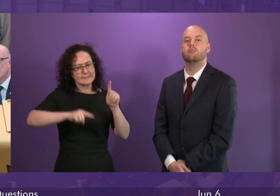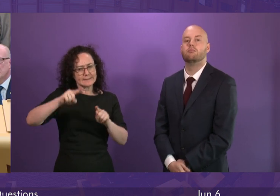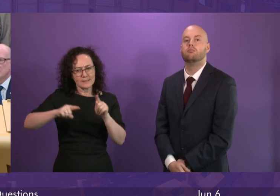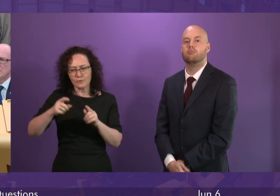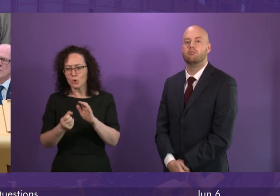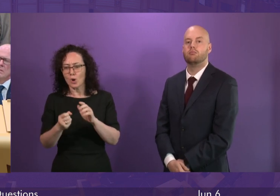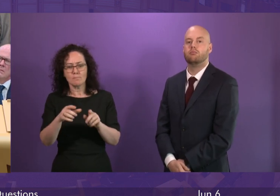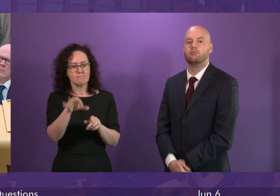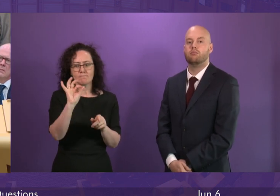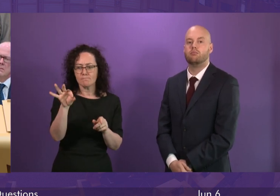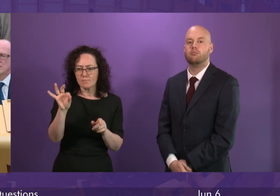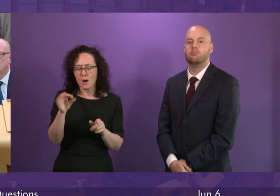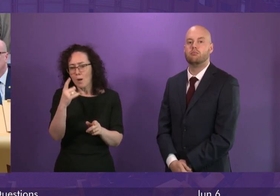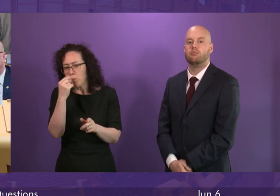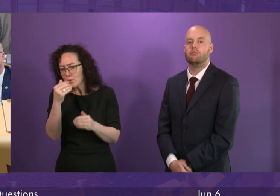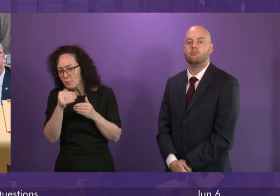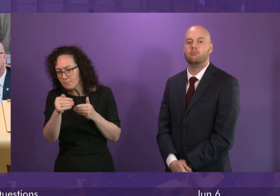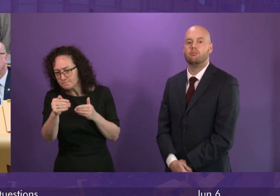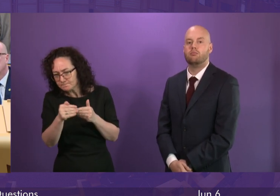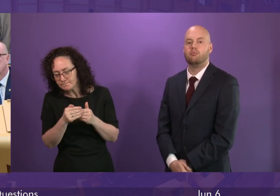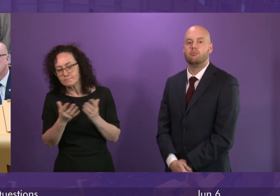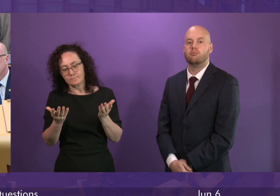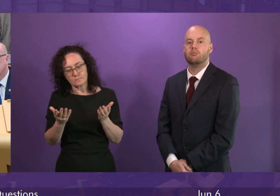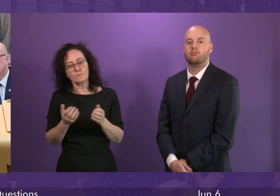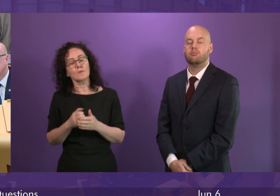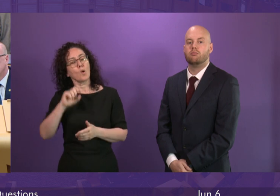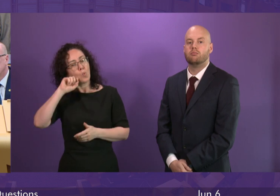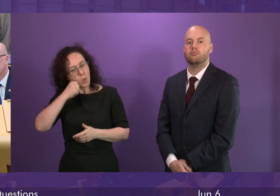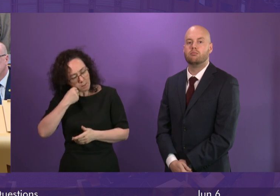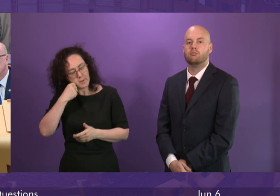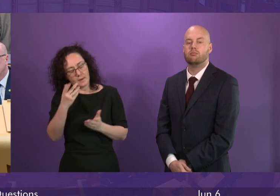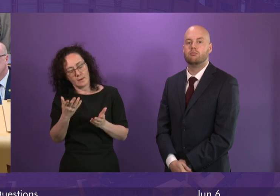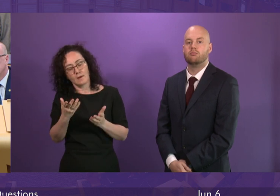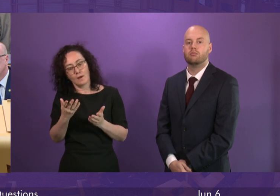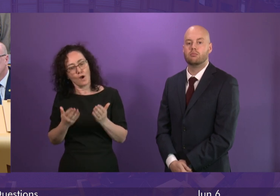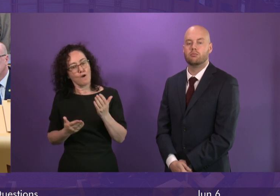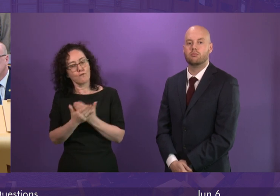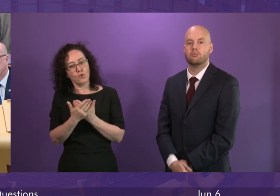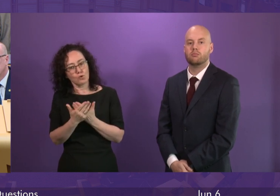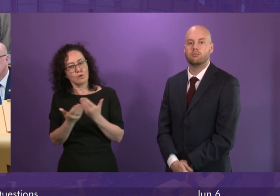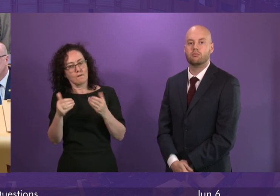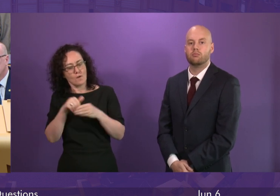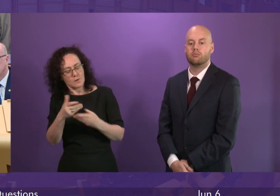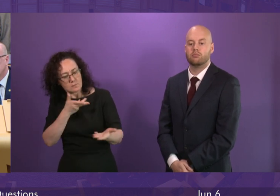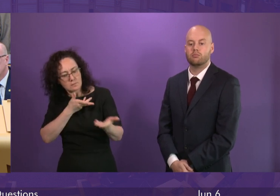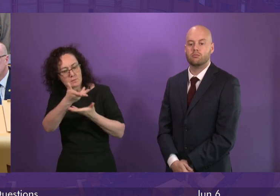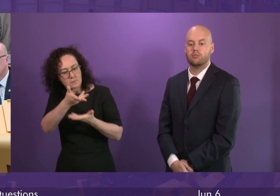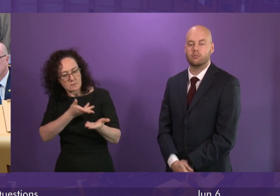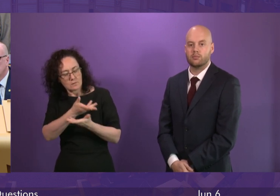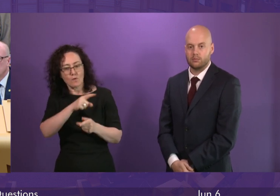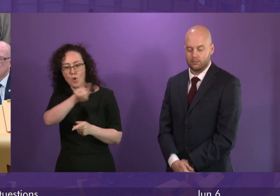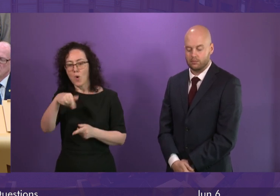and there will be full and active involvement in consultation for all members of the public